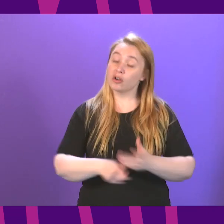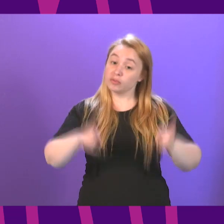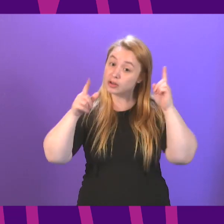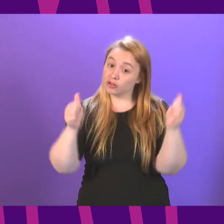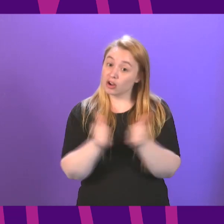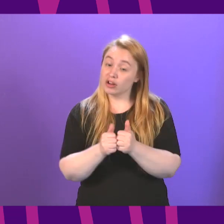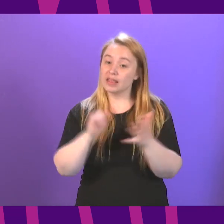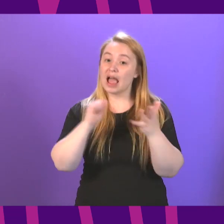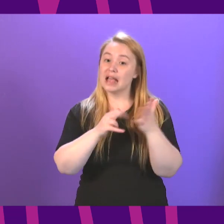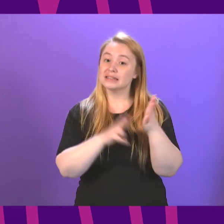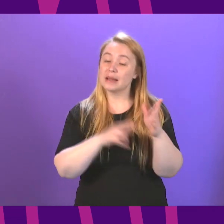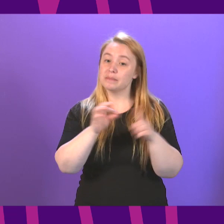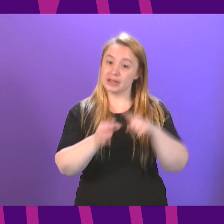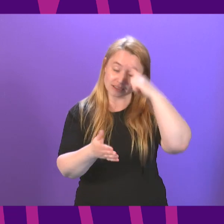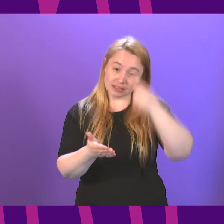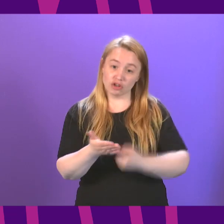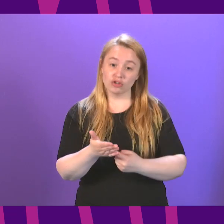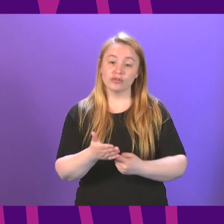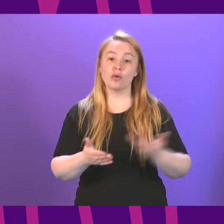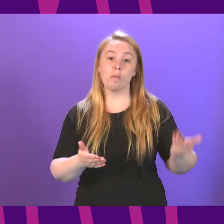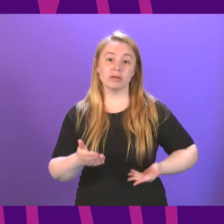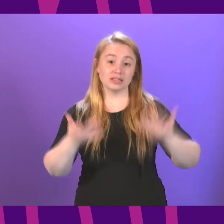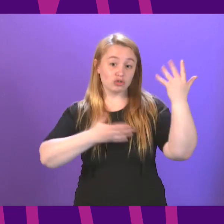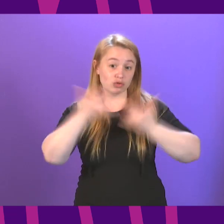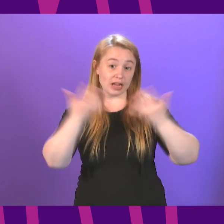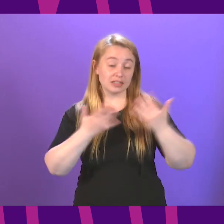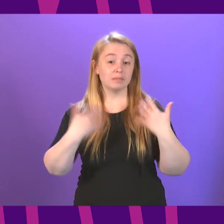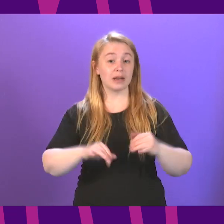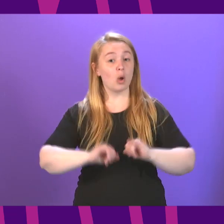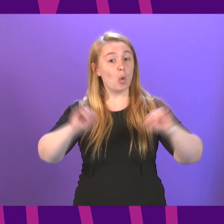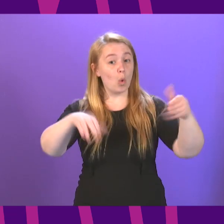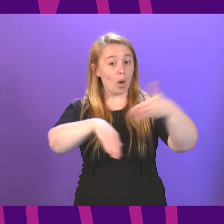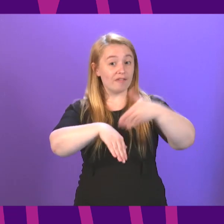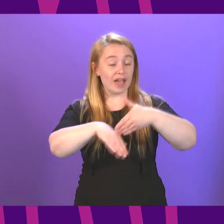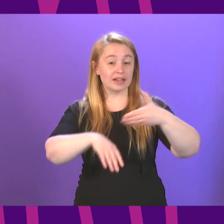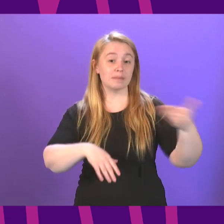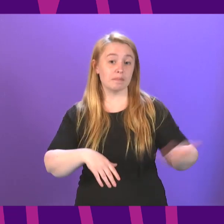to delay the business rates revaluation has had a devastating impact on businesses in Aberdeen?